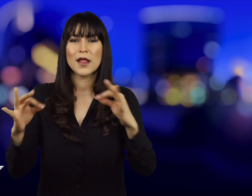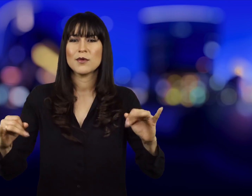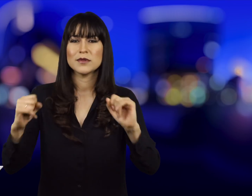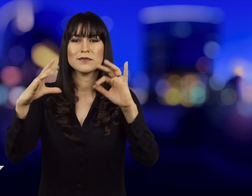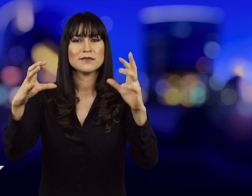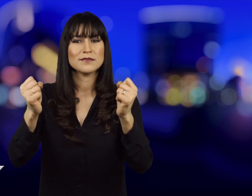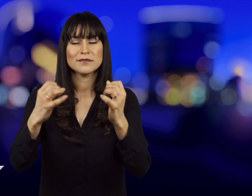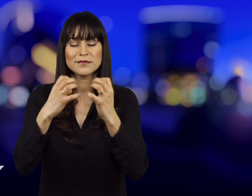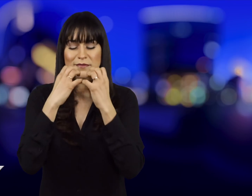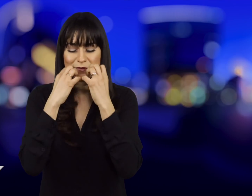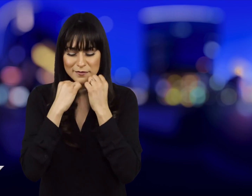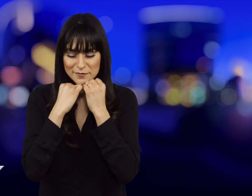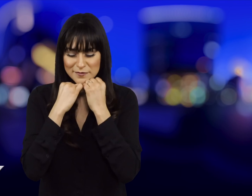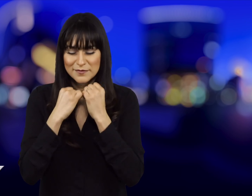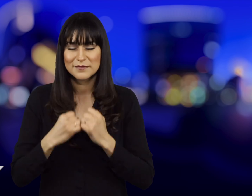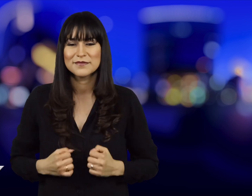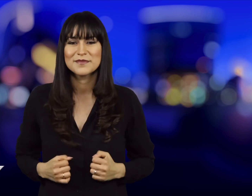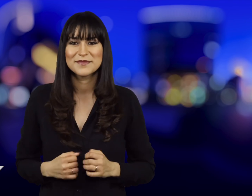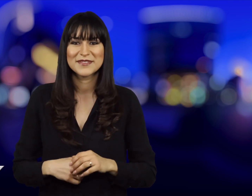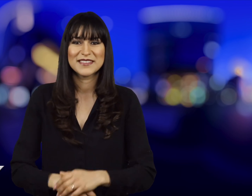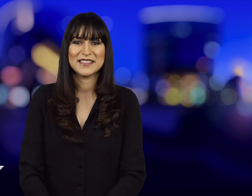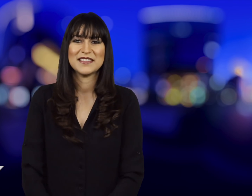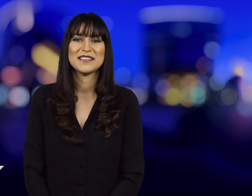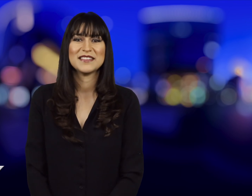Your language.